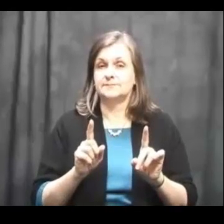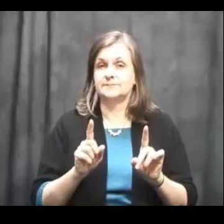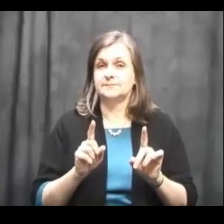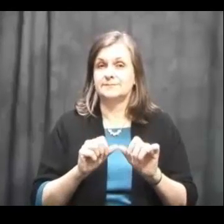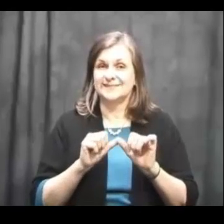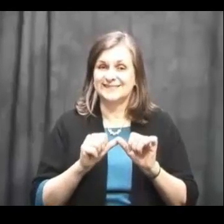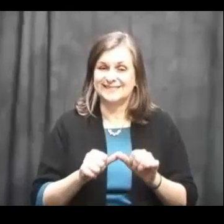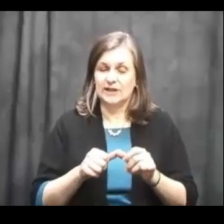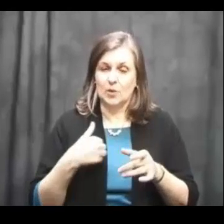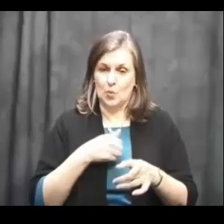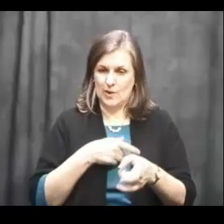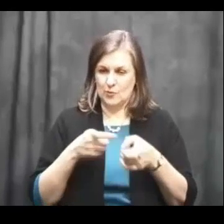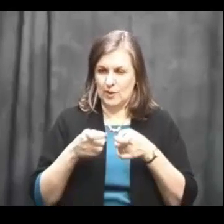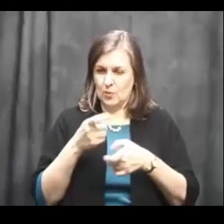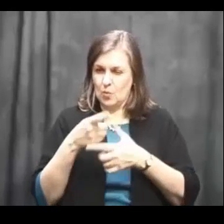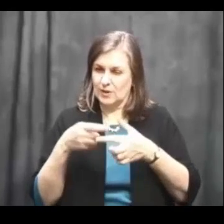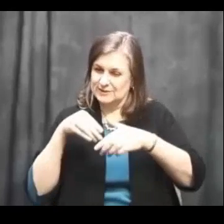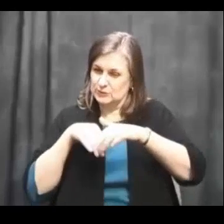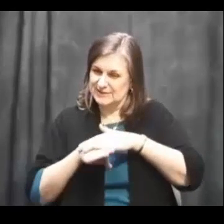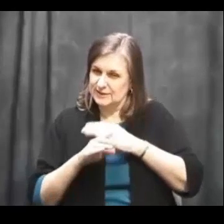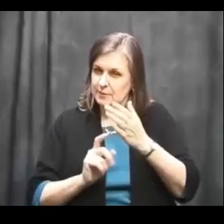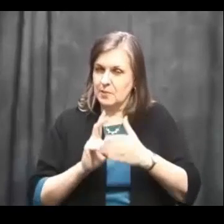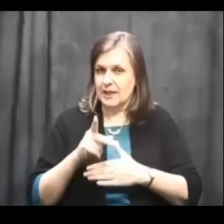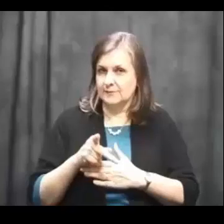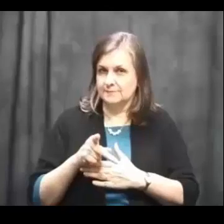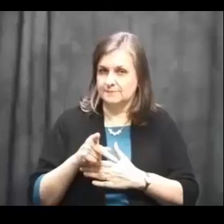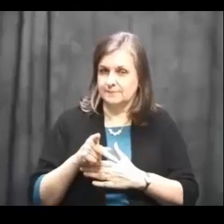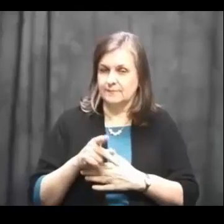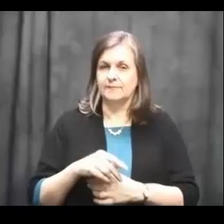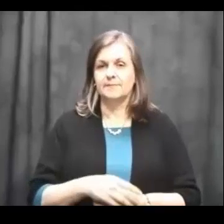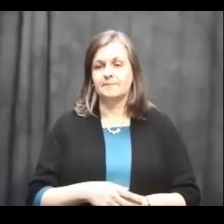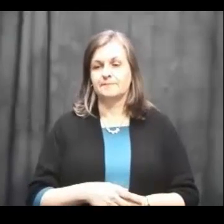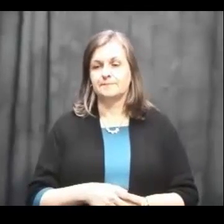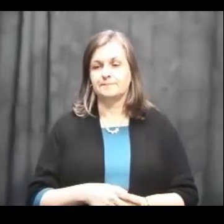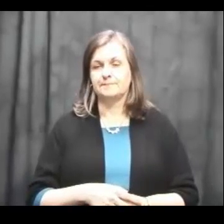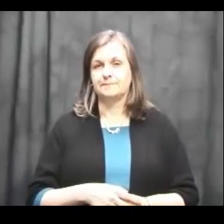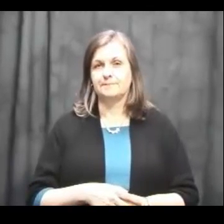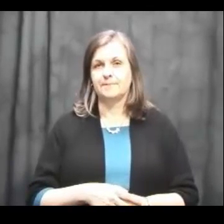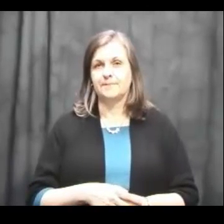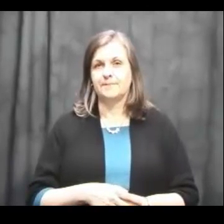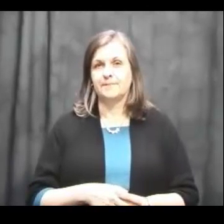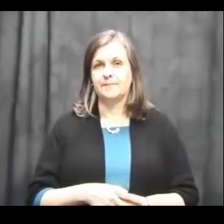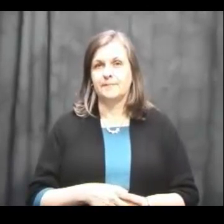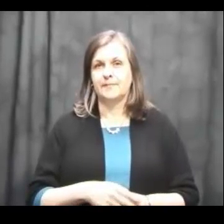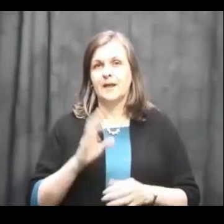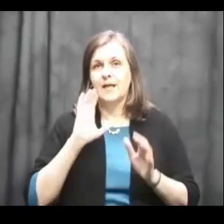but still in a regulated way as well so what we see here